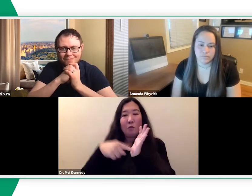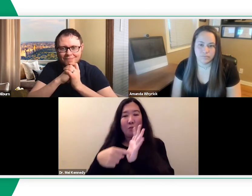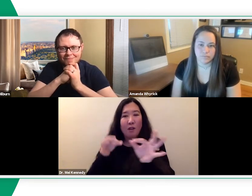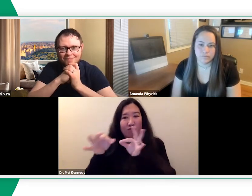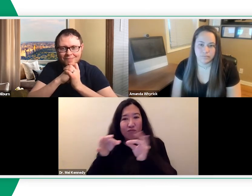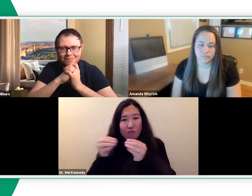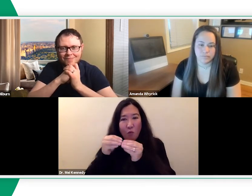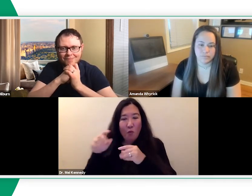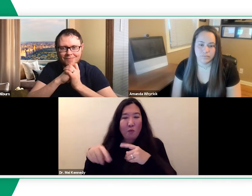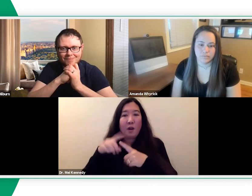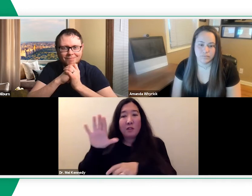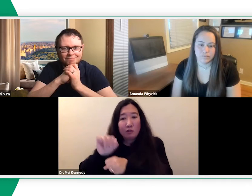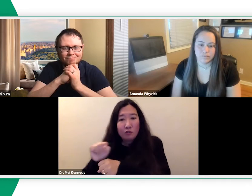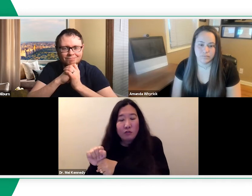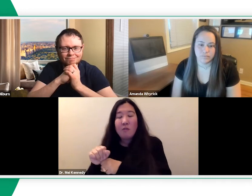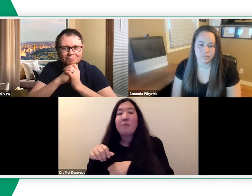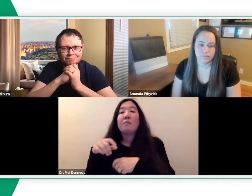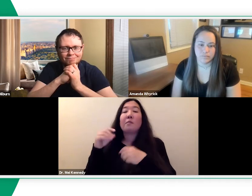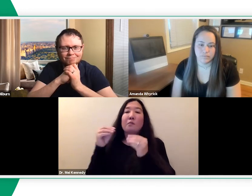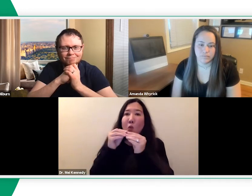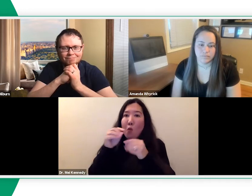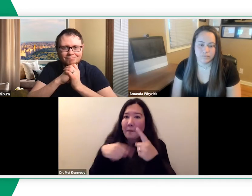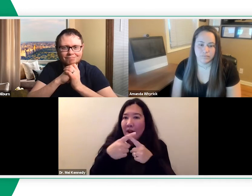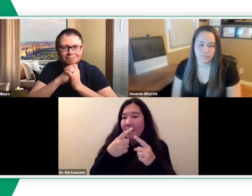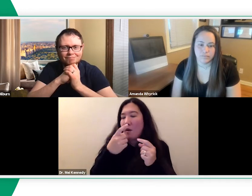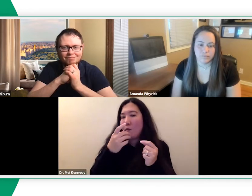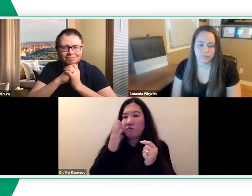students may not understand the word or the term, but if they see it in a visual form